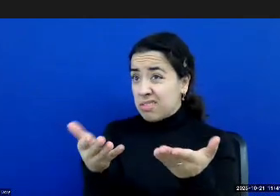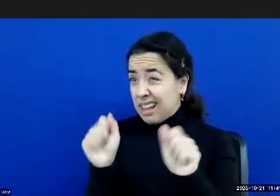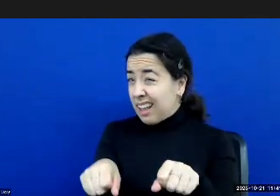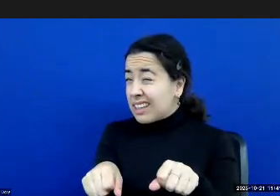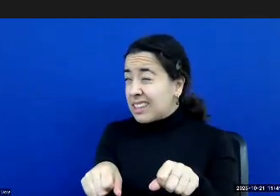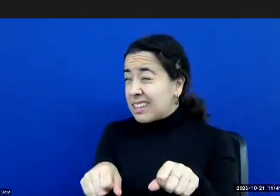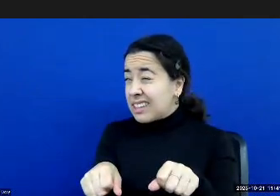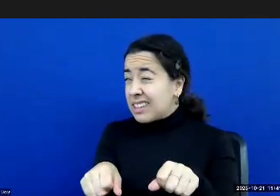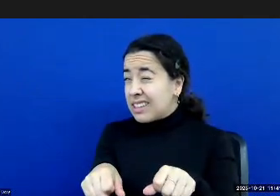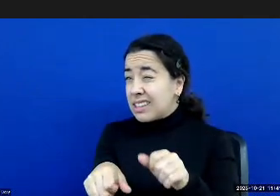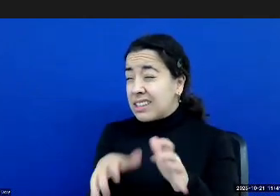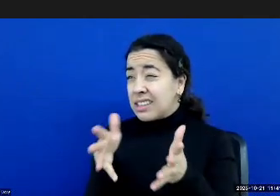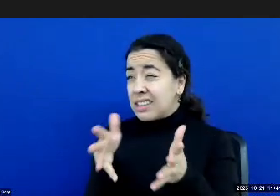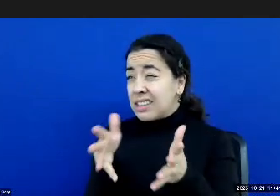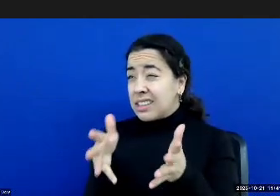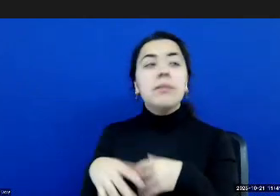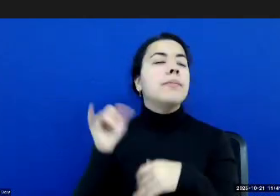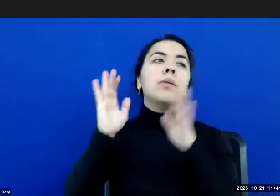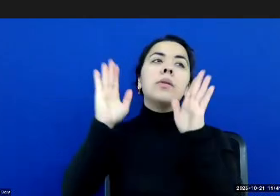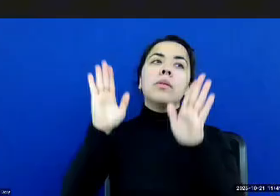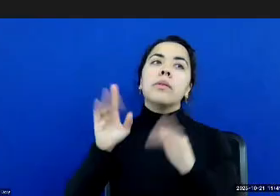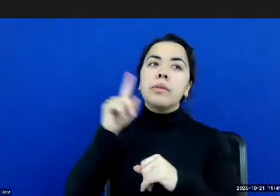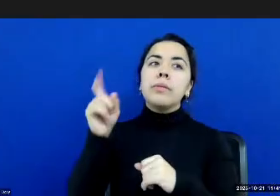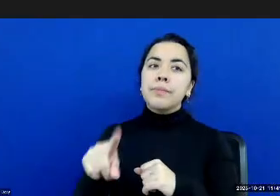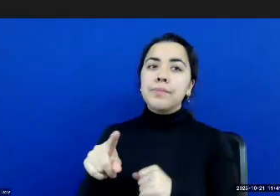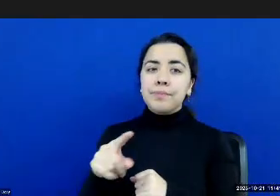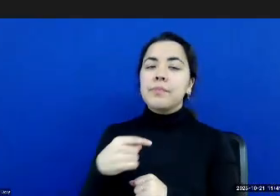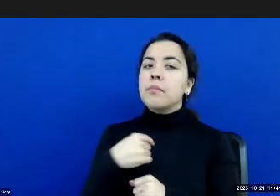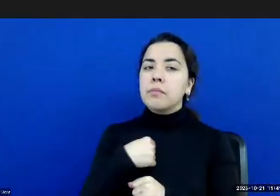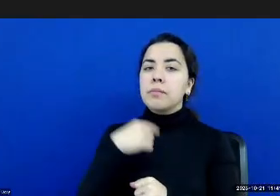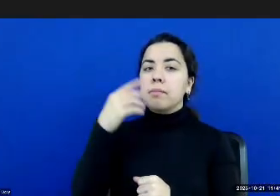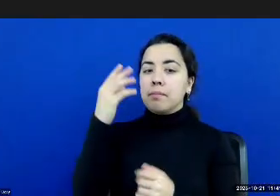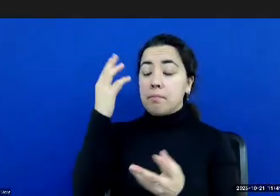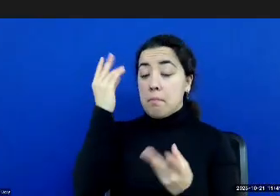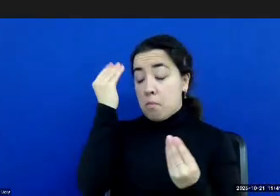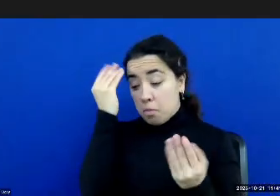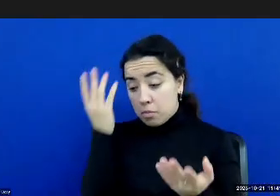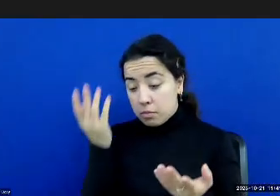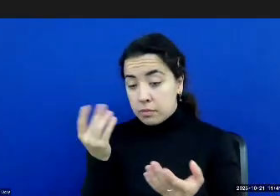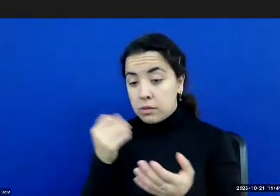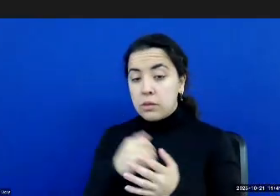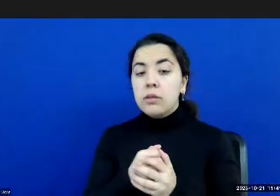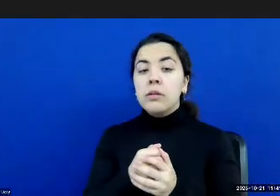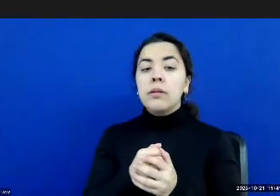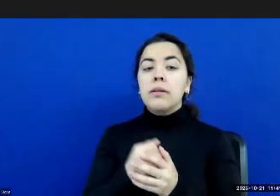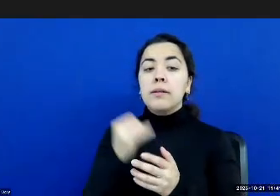Kathleen DeForest: That… that's a great question, and I do think that…